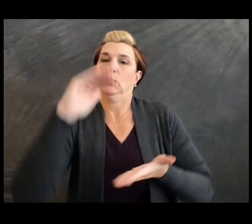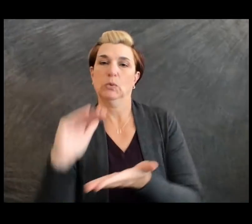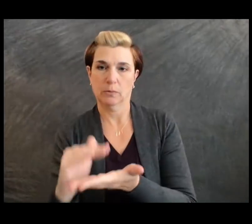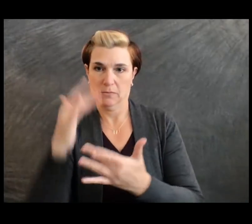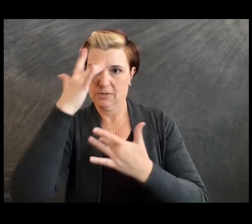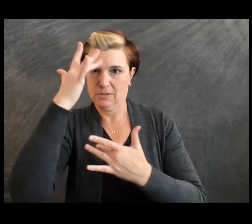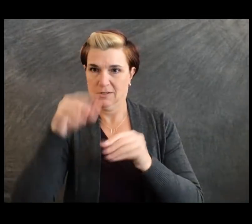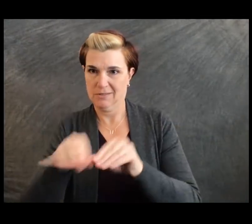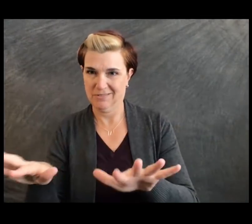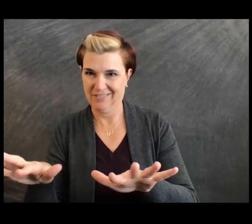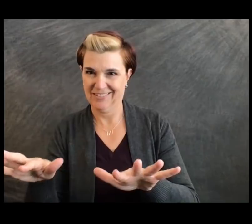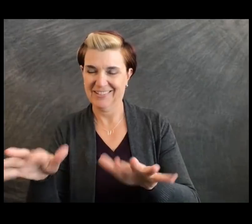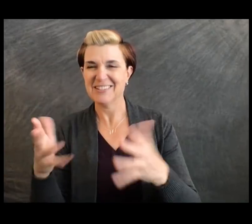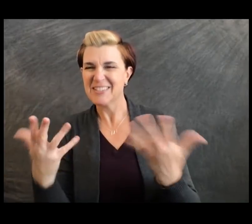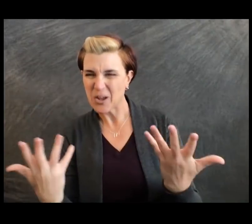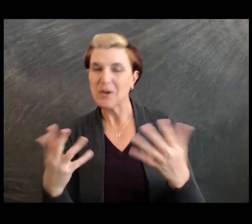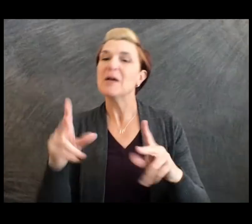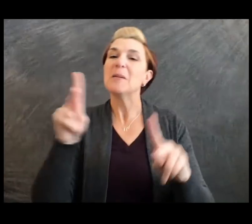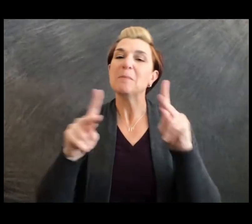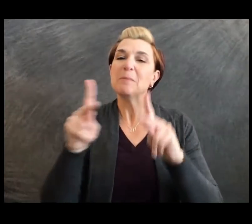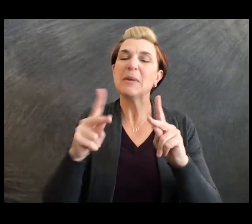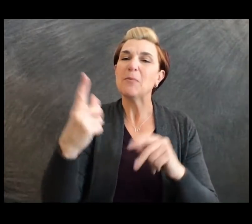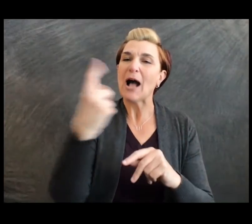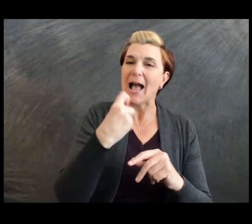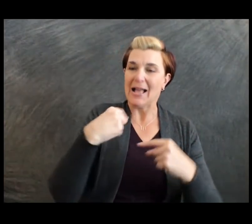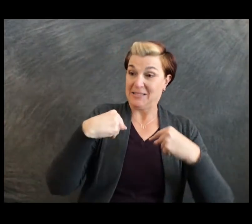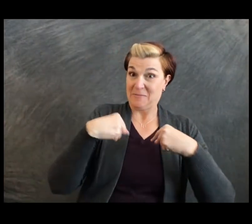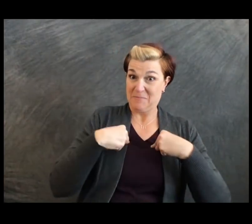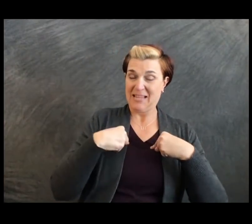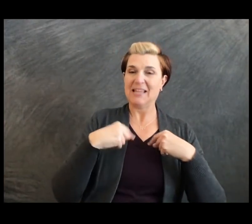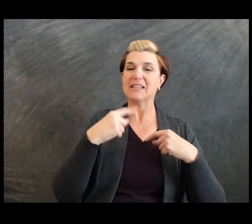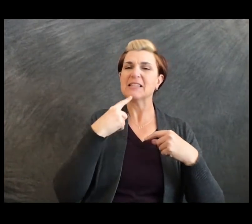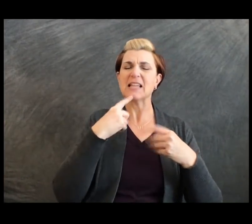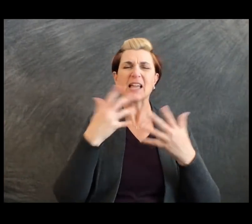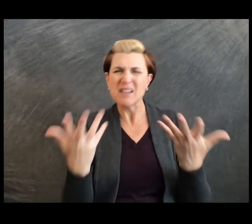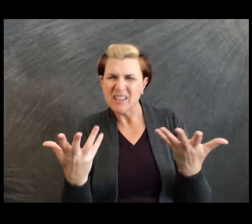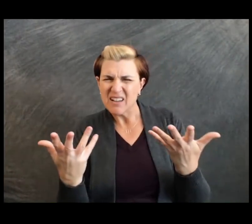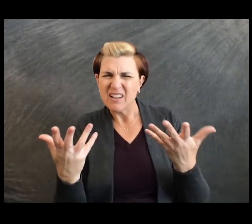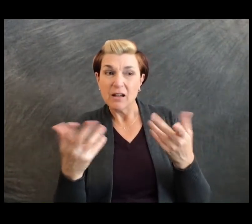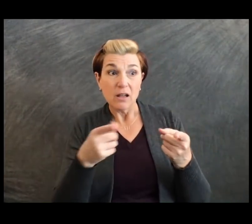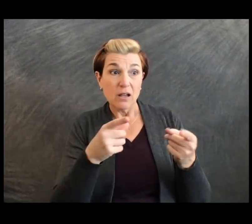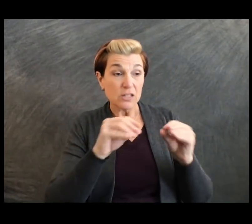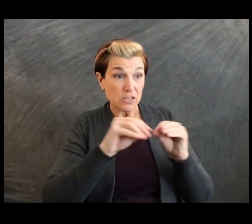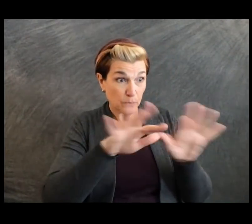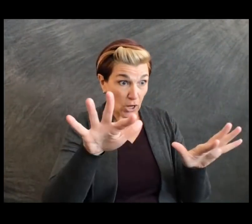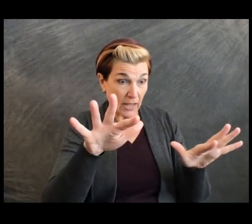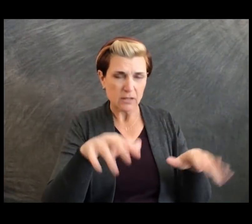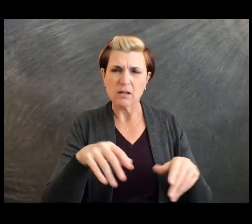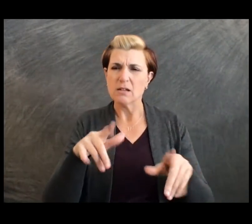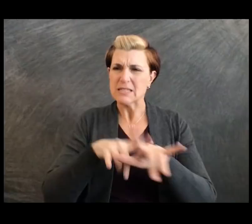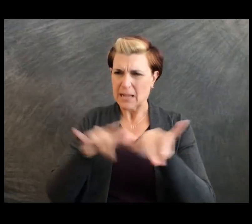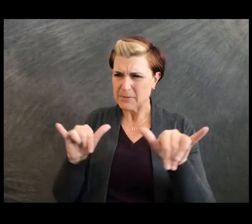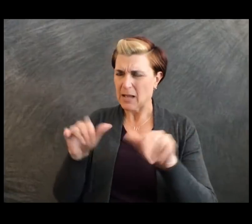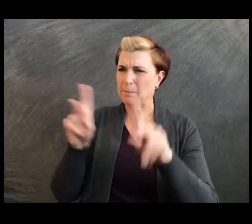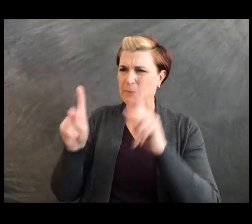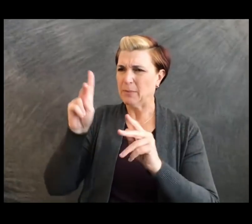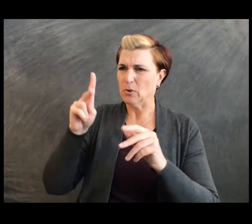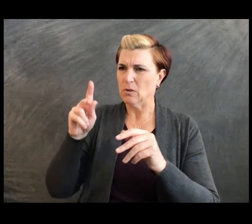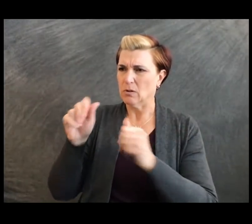you know you're having an effect because there are two things that are going on at the same time they may be confounding well I can tell you for sure